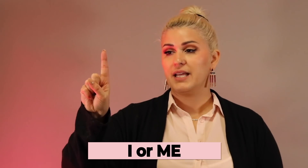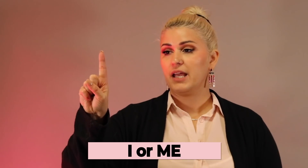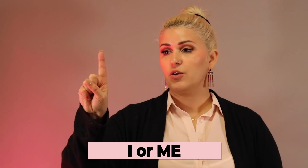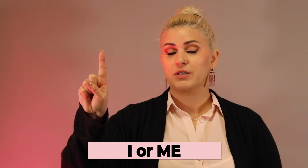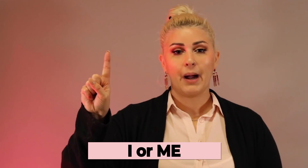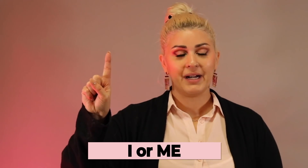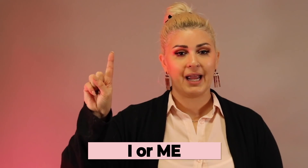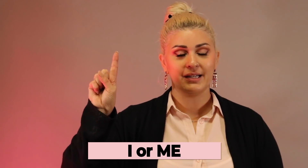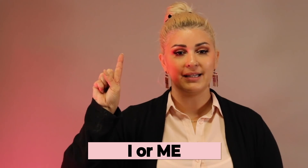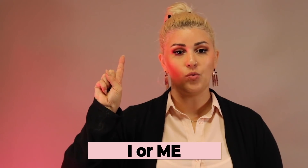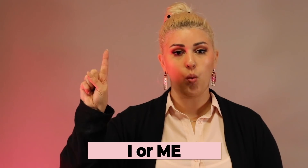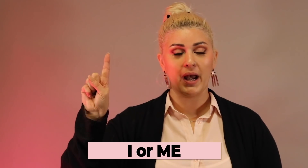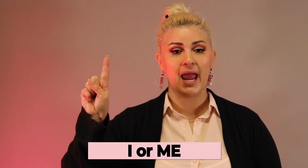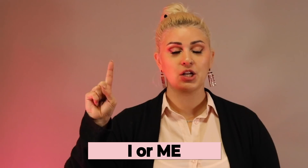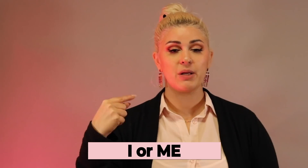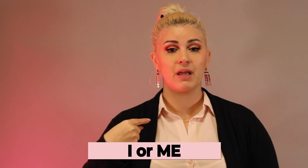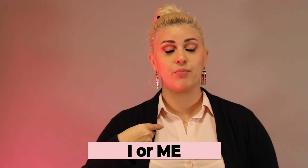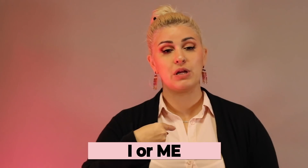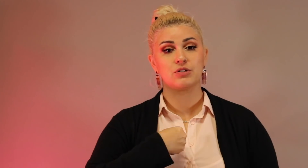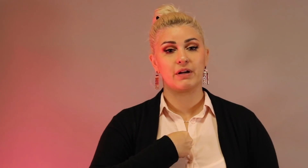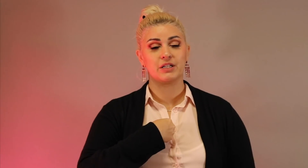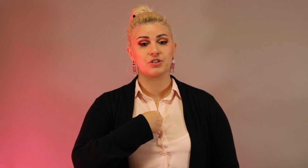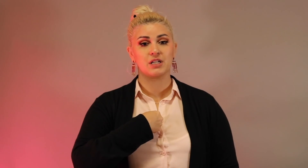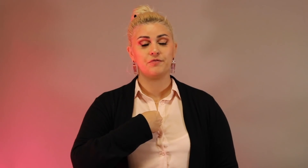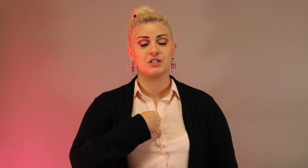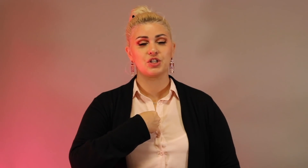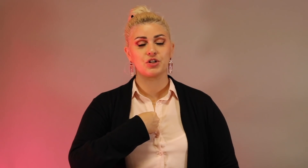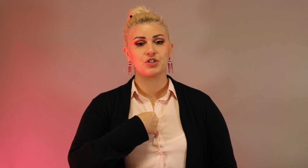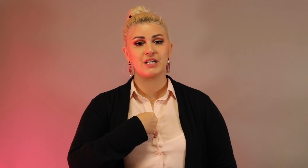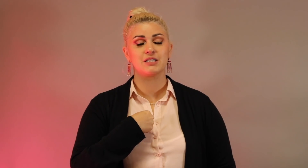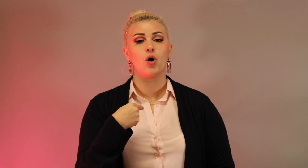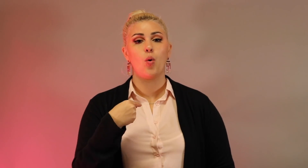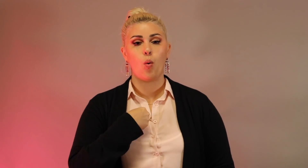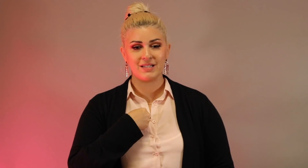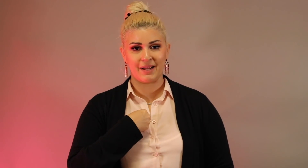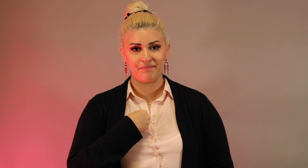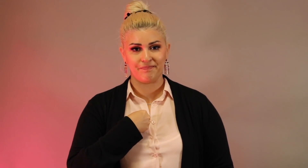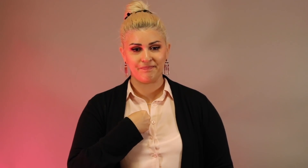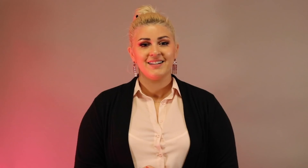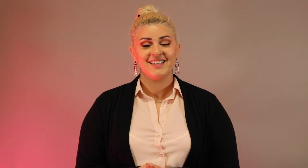Take your dominant hand in the one hand shape and point directly to yourself, touching your own chest one time.